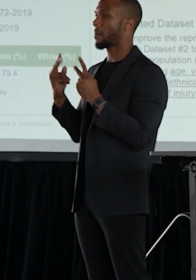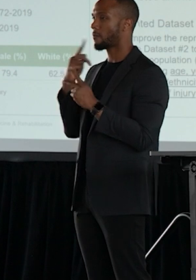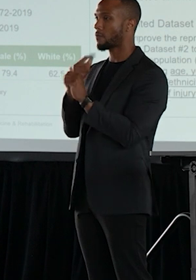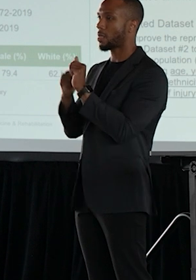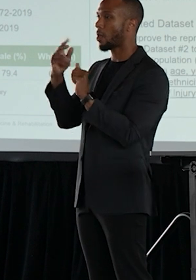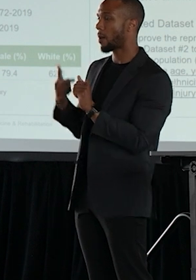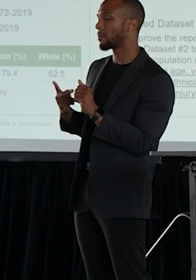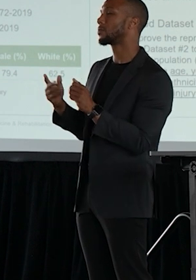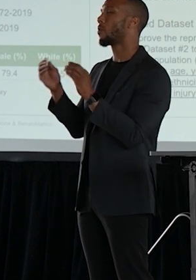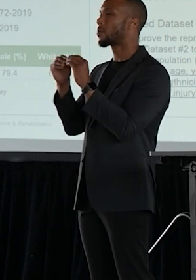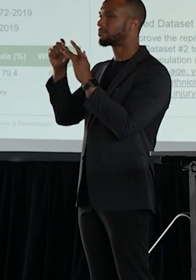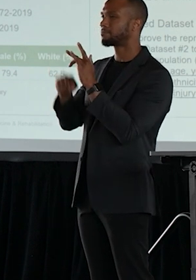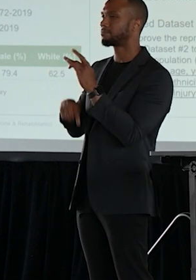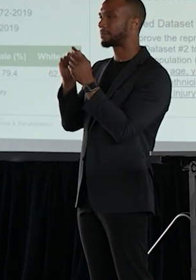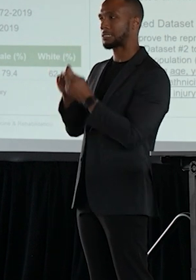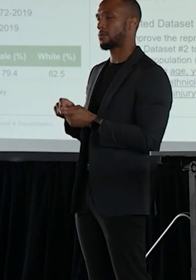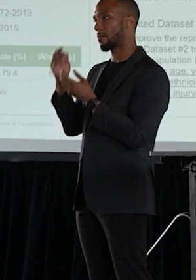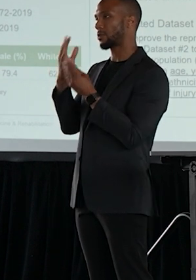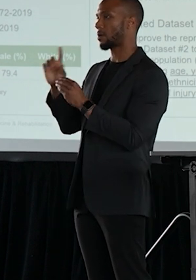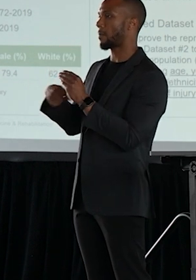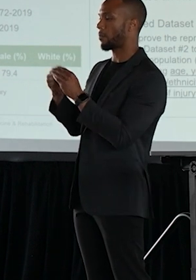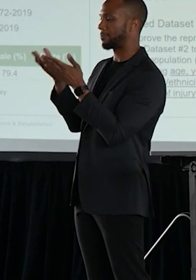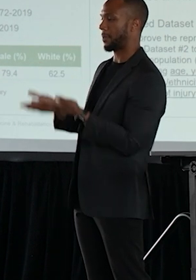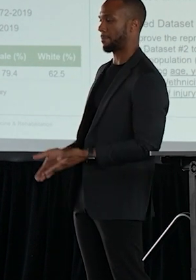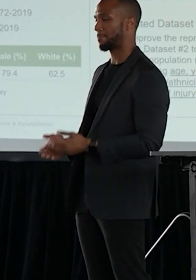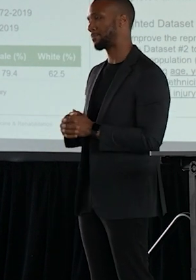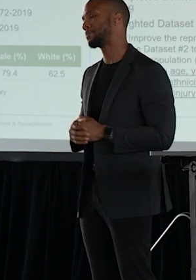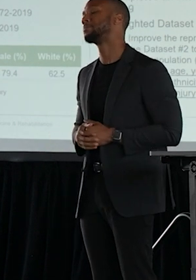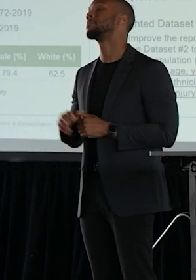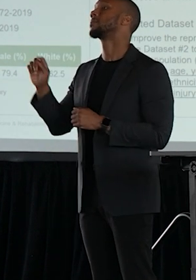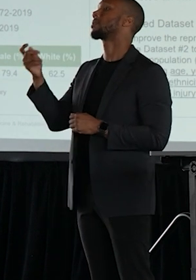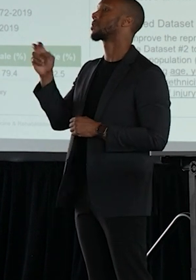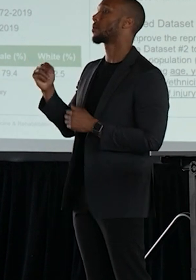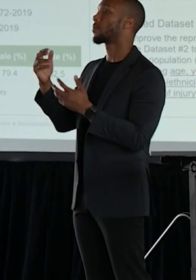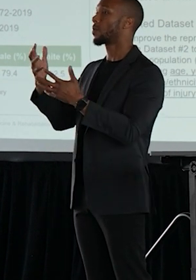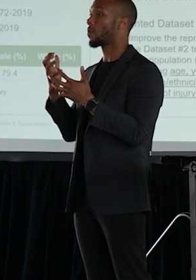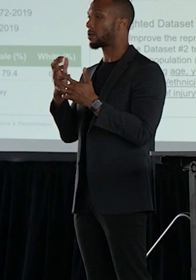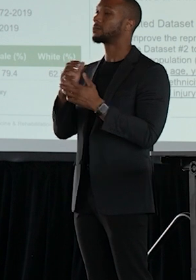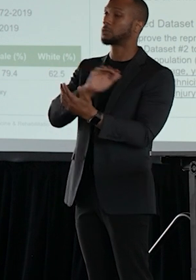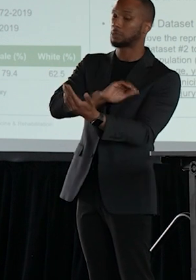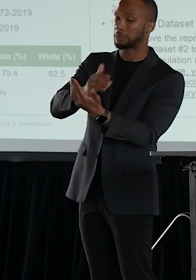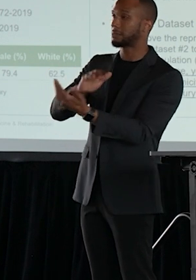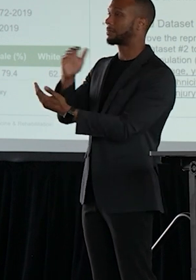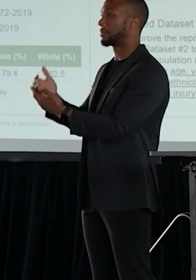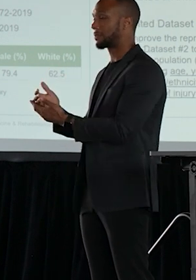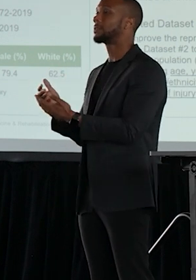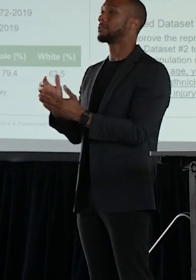detailed information about that. Then we want to make these two data set and more representative. We do a little